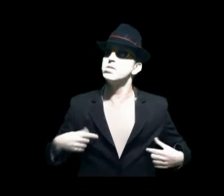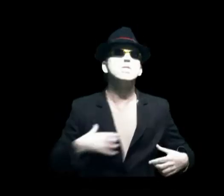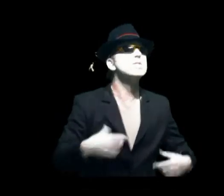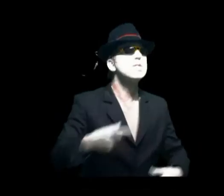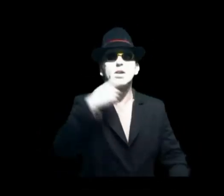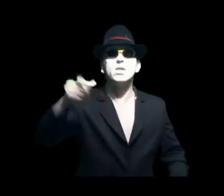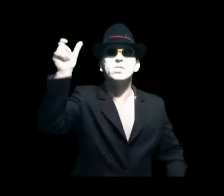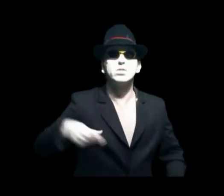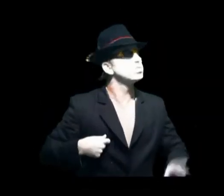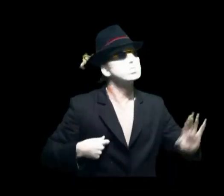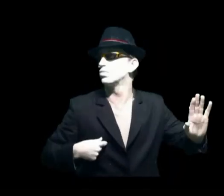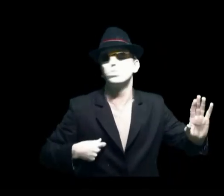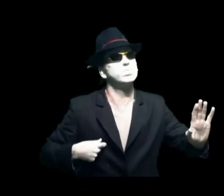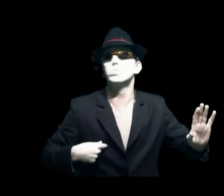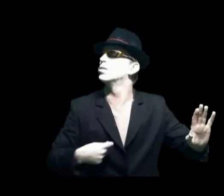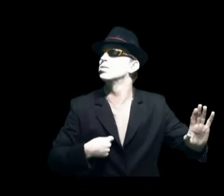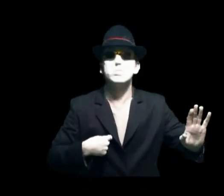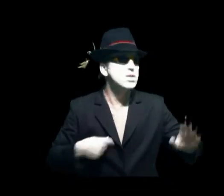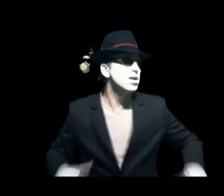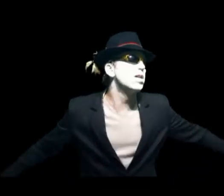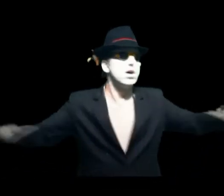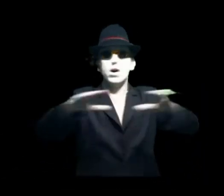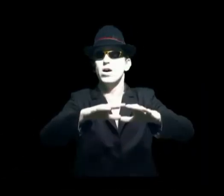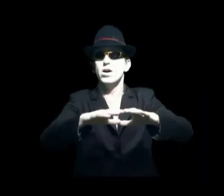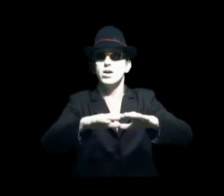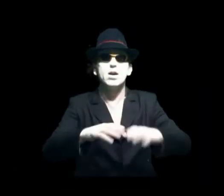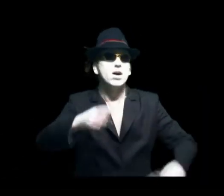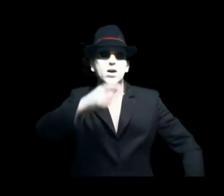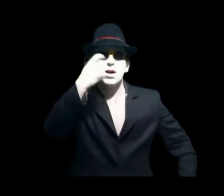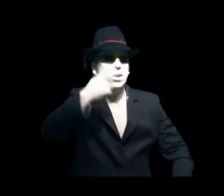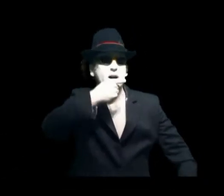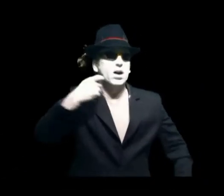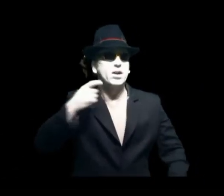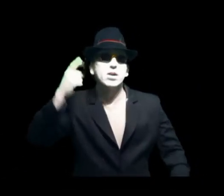No this aint no I hate white folks shit this is some everybody, black, white, yellow, green